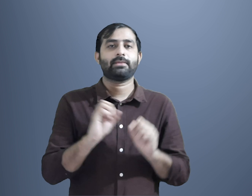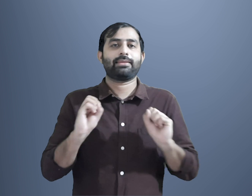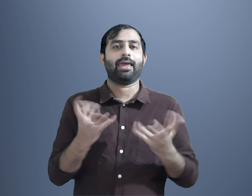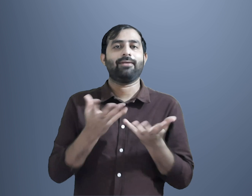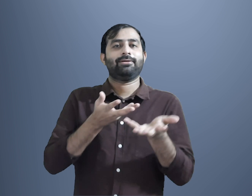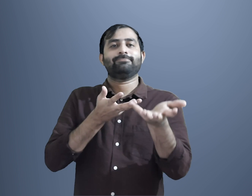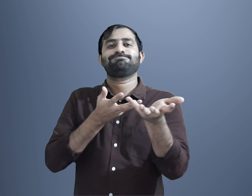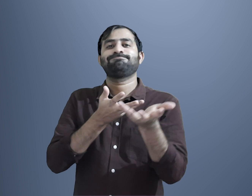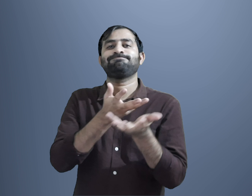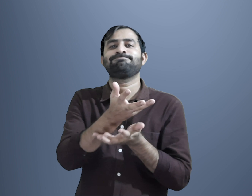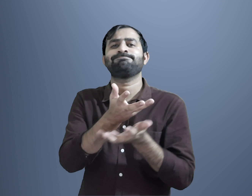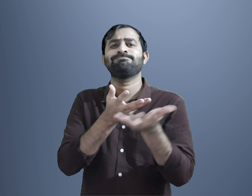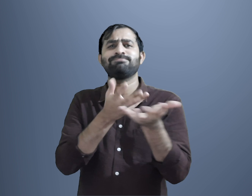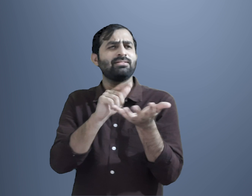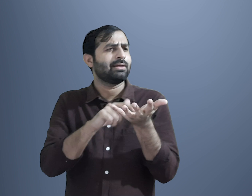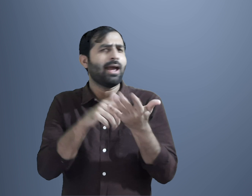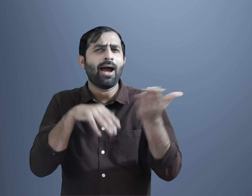Third is Interactional Function.